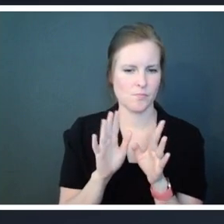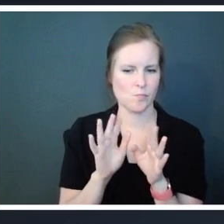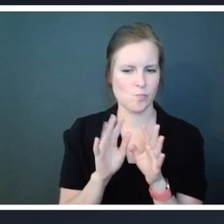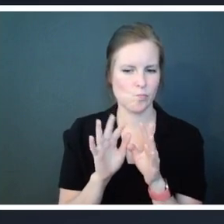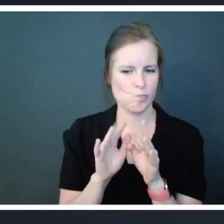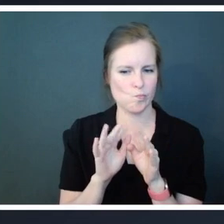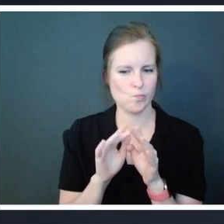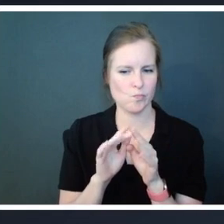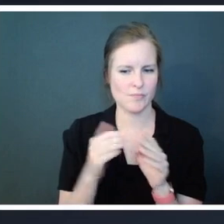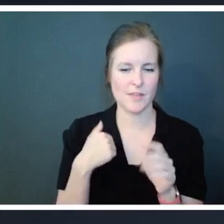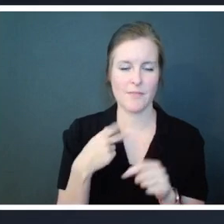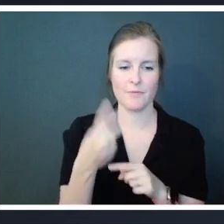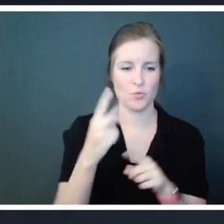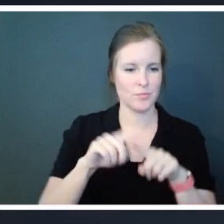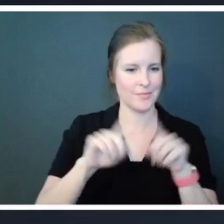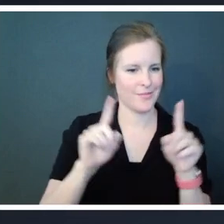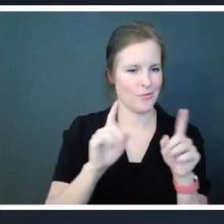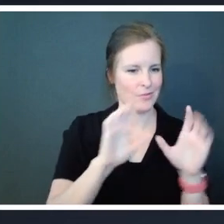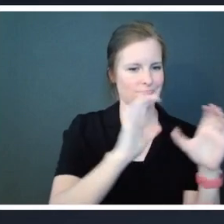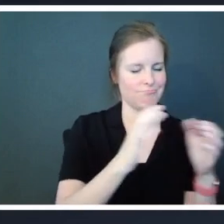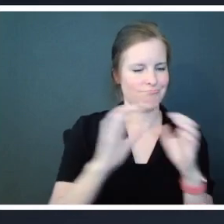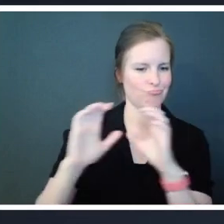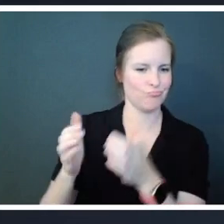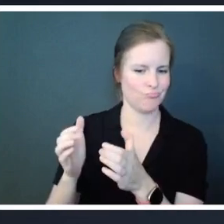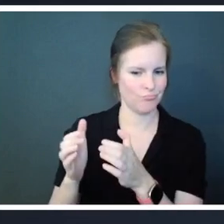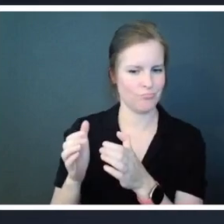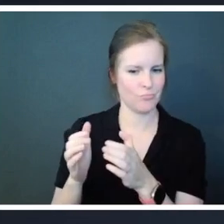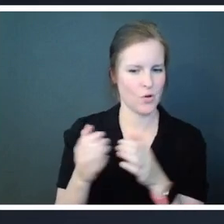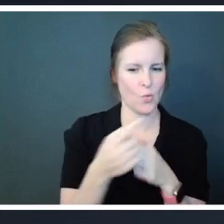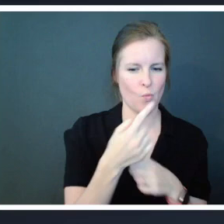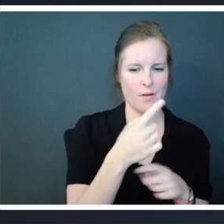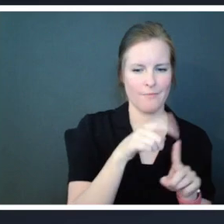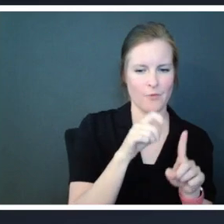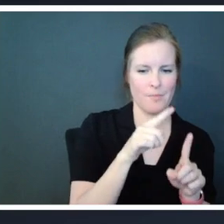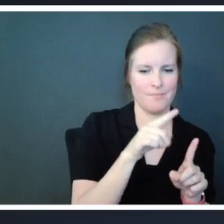the National Postal Museum. And we looked at this Julie Packard portrait by the artist, Hope